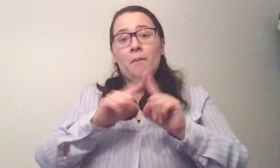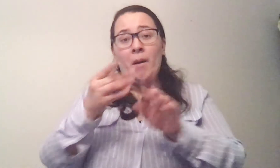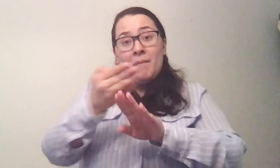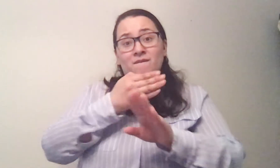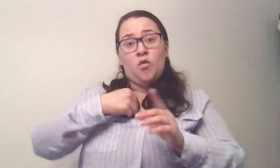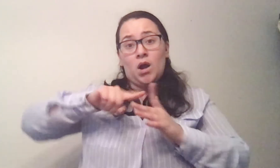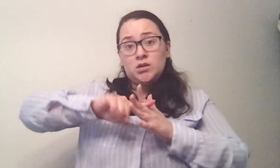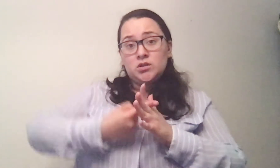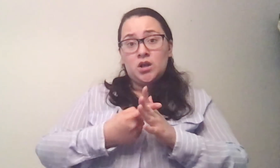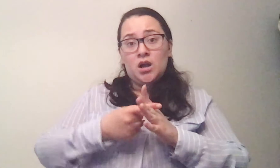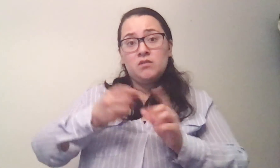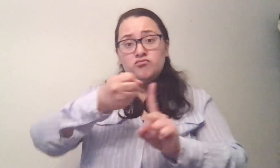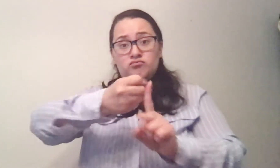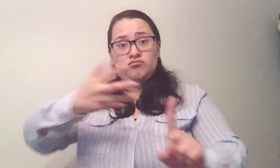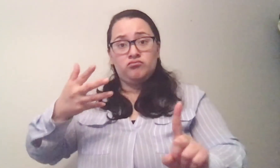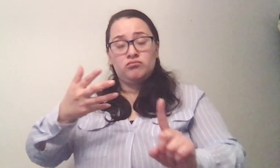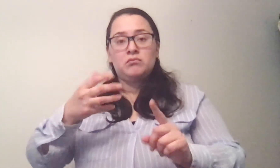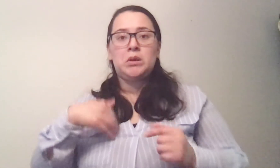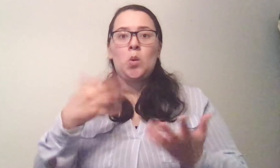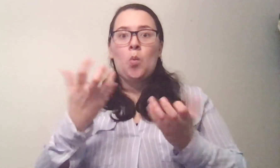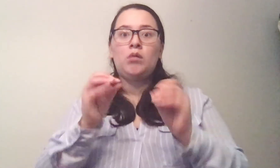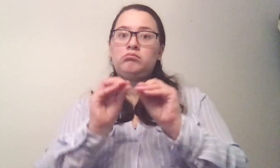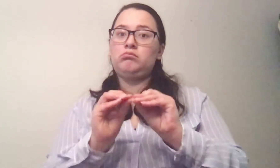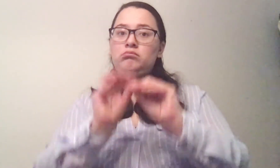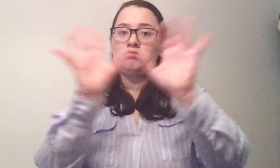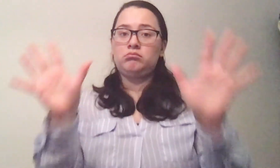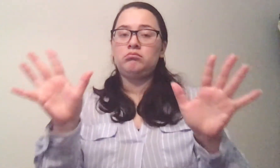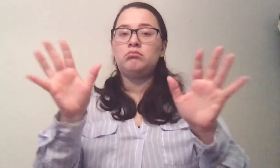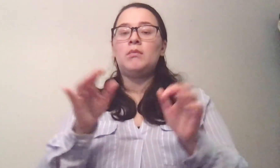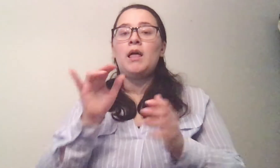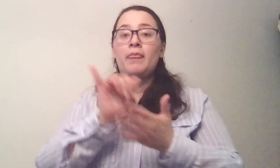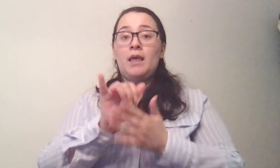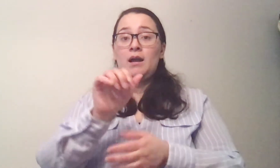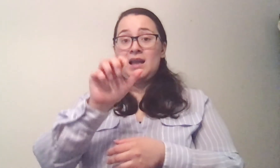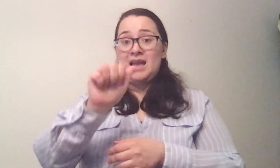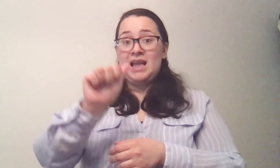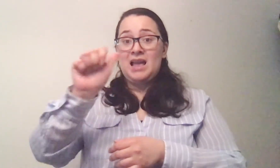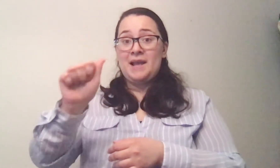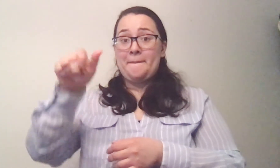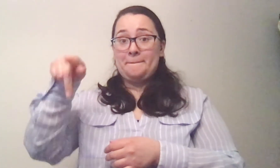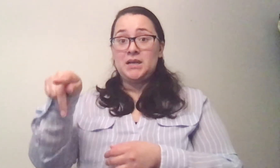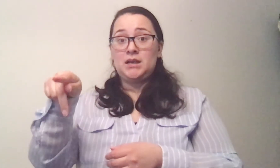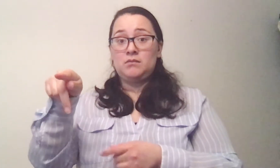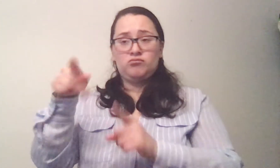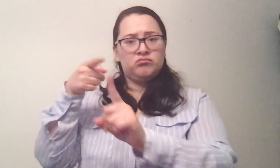But, before I start explaining I want to clarify that the A.A.P.